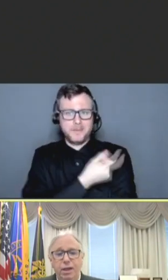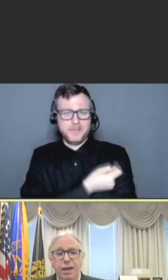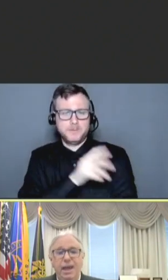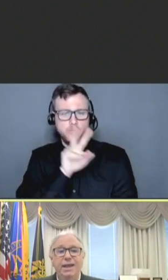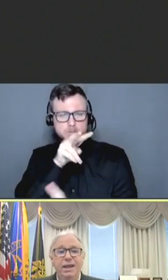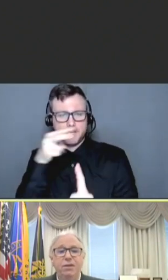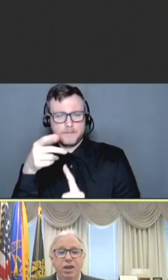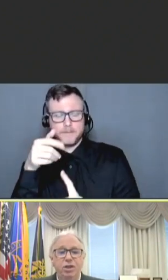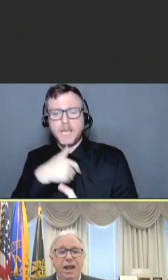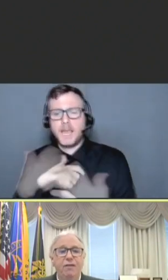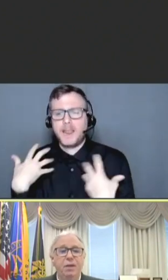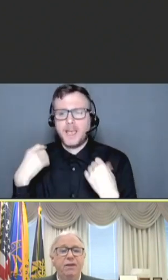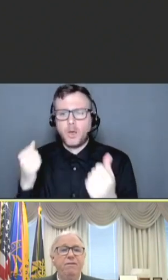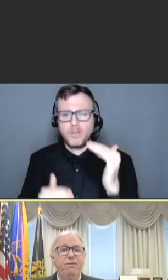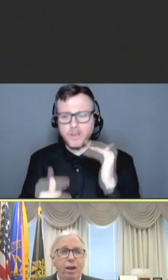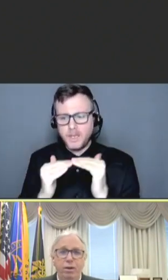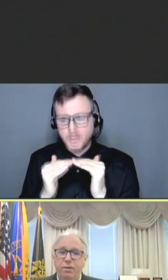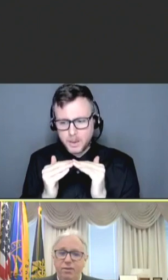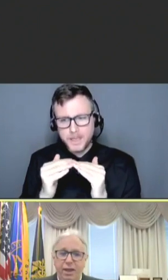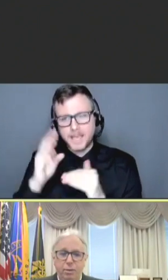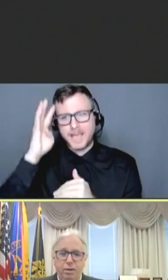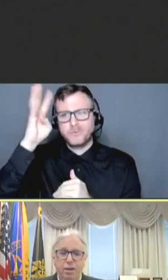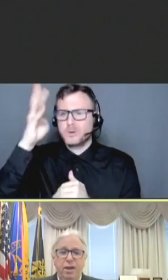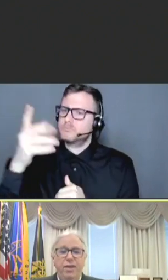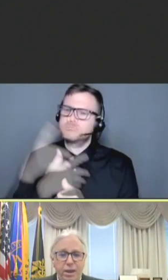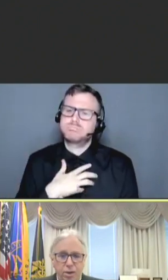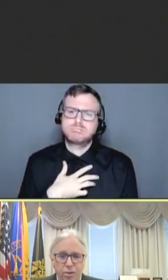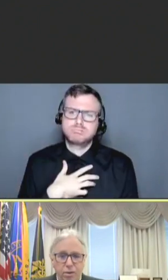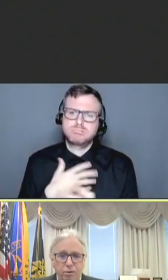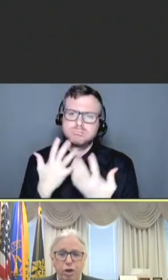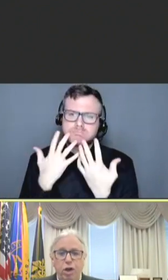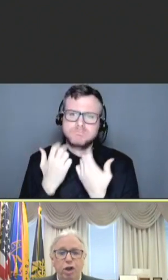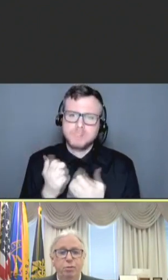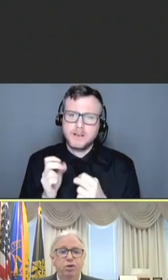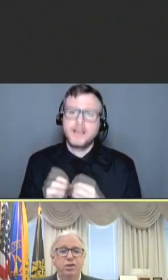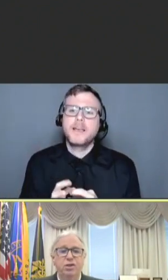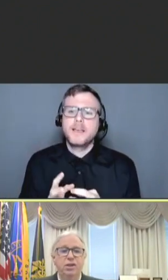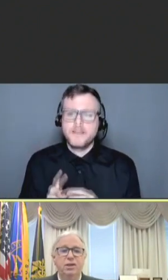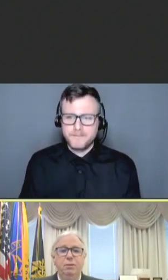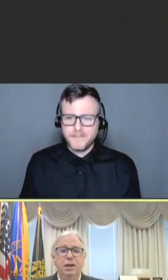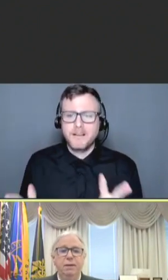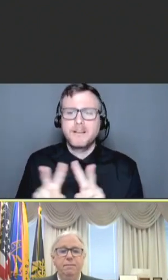and innovation have been very valuable. Thank you for your contributions to this committee.